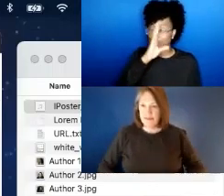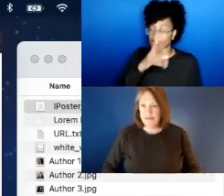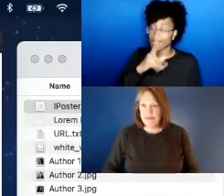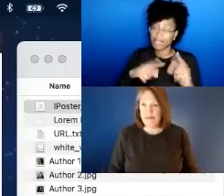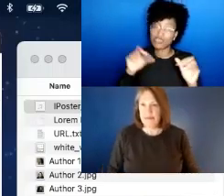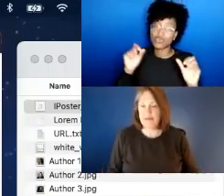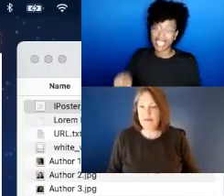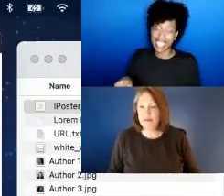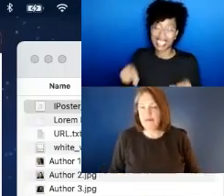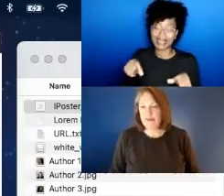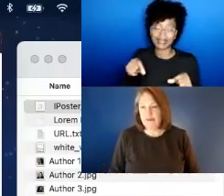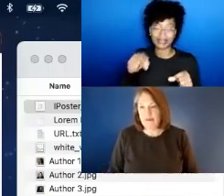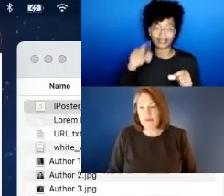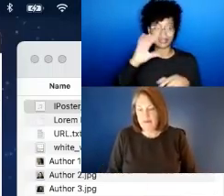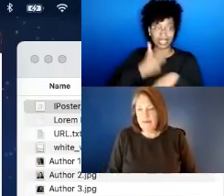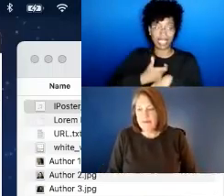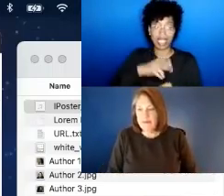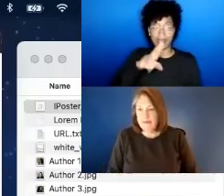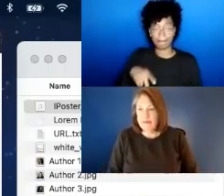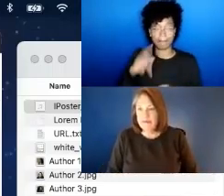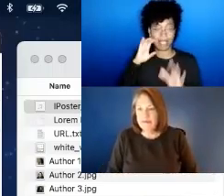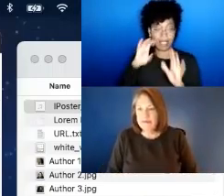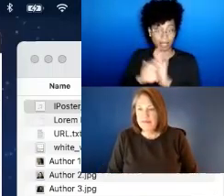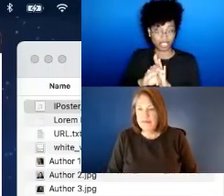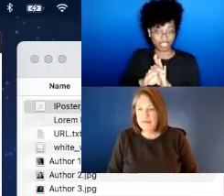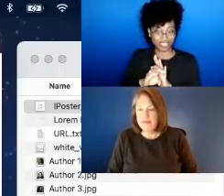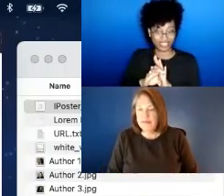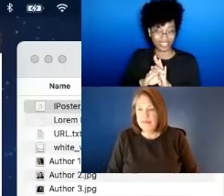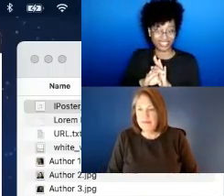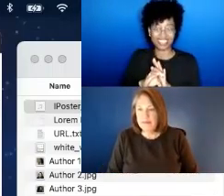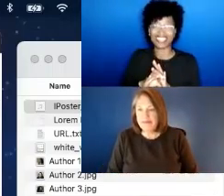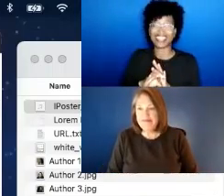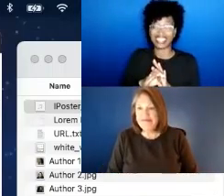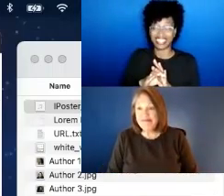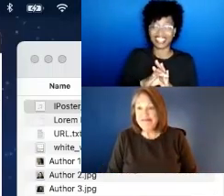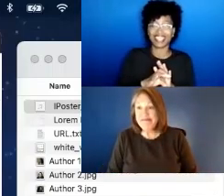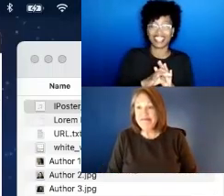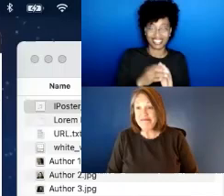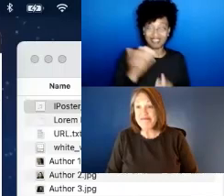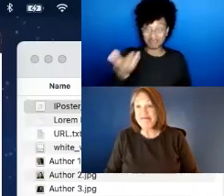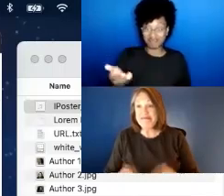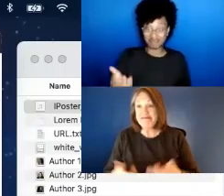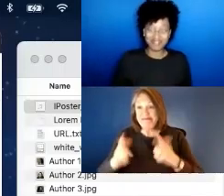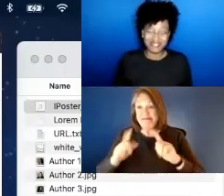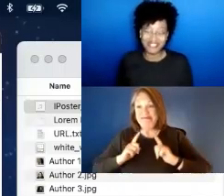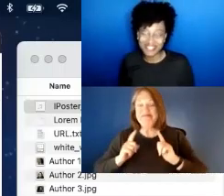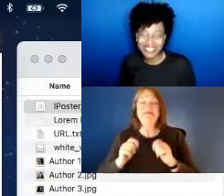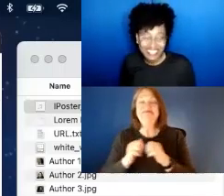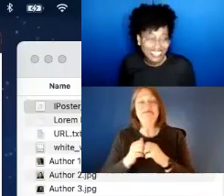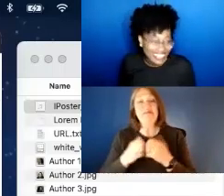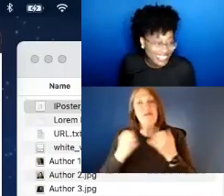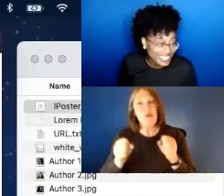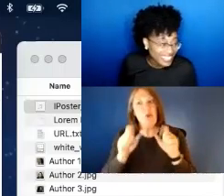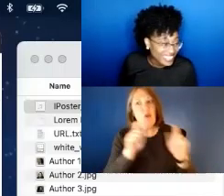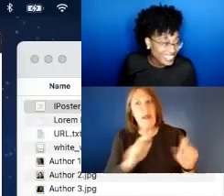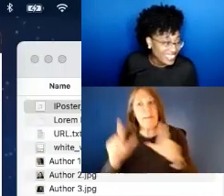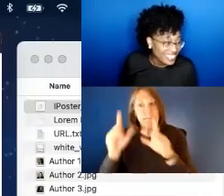and move your content into various content boxes so you have